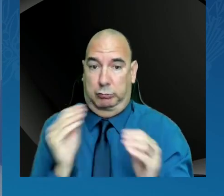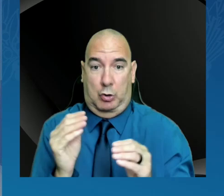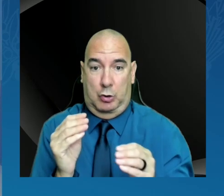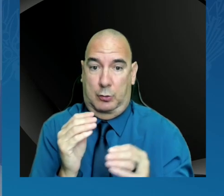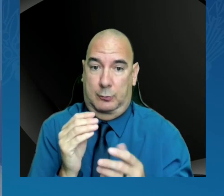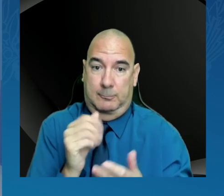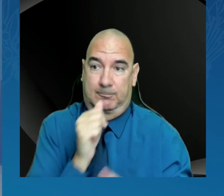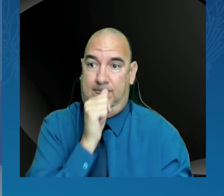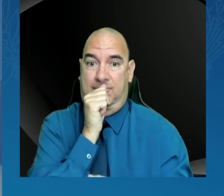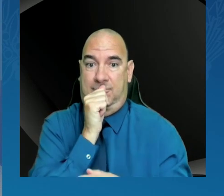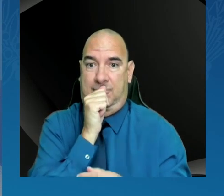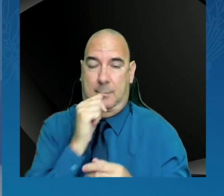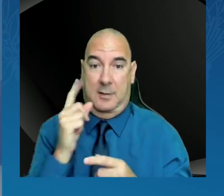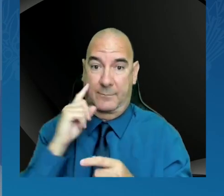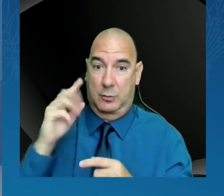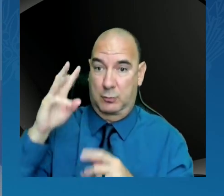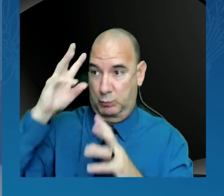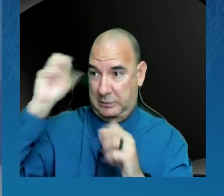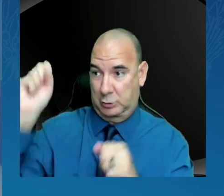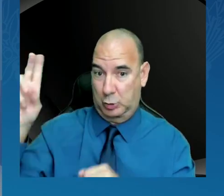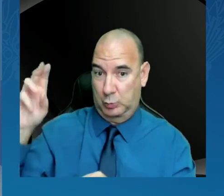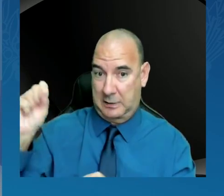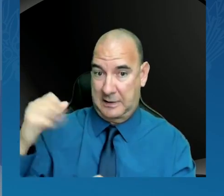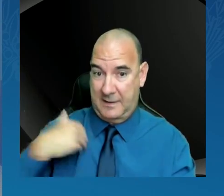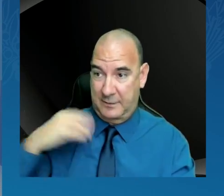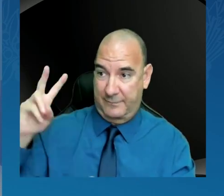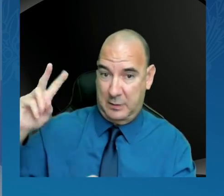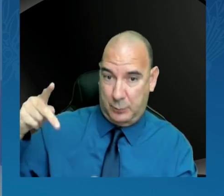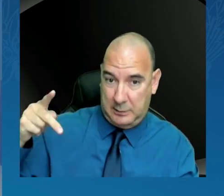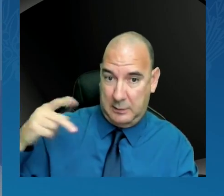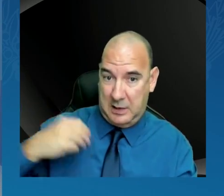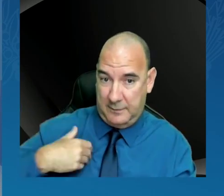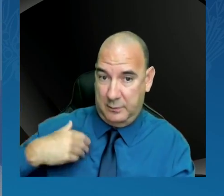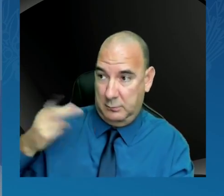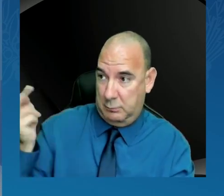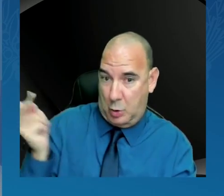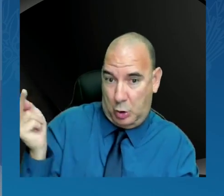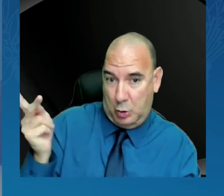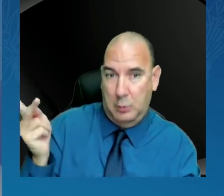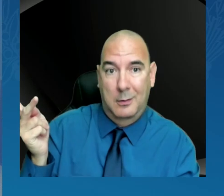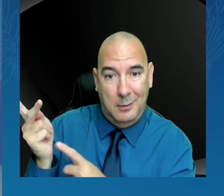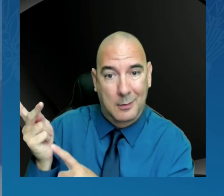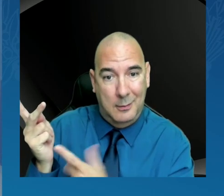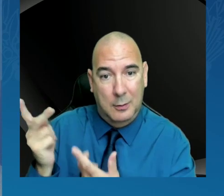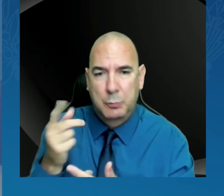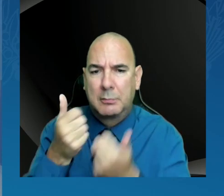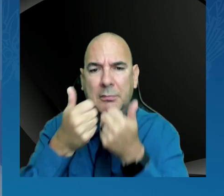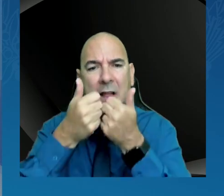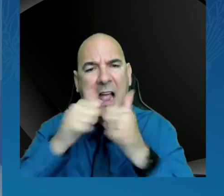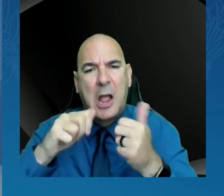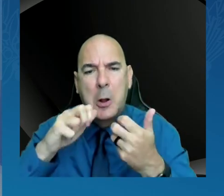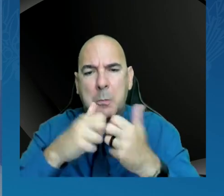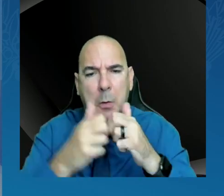and the vice president have a have any issue that has to do with the worker force of America